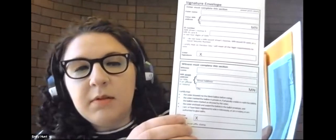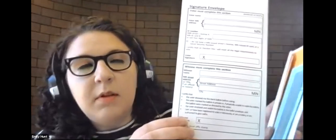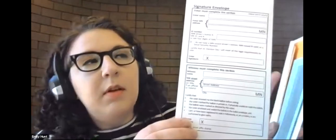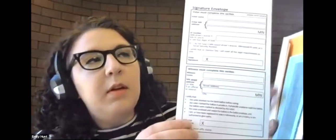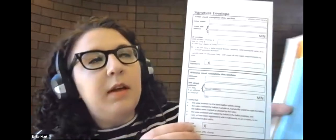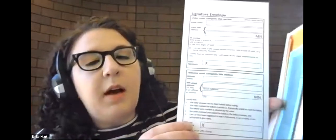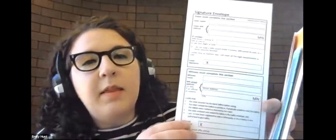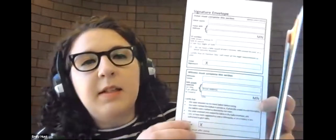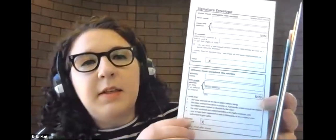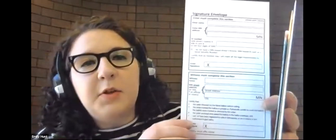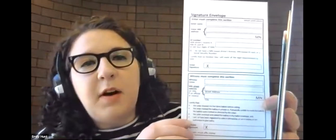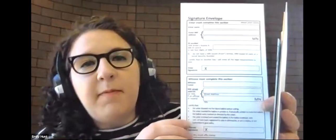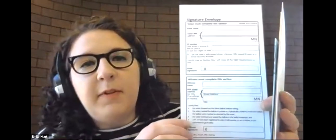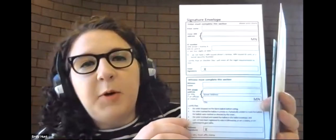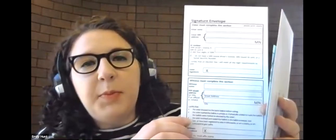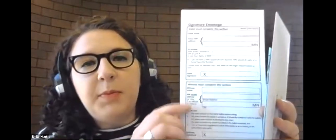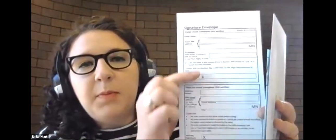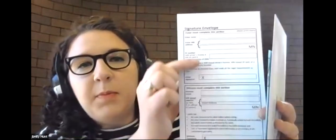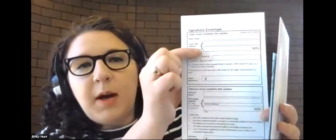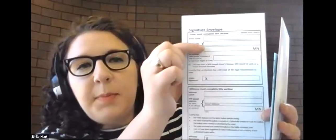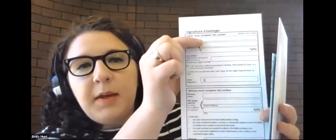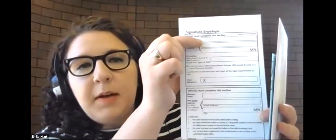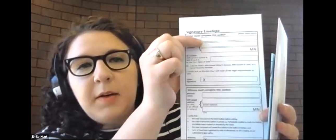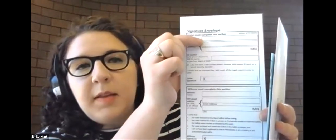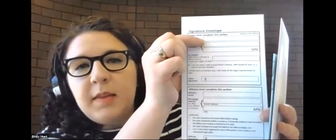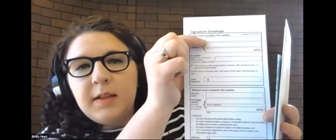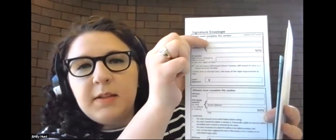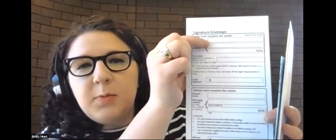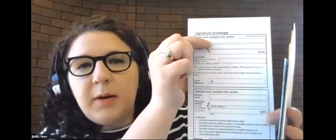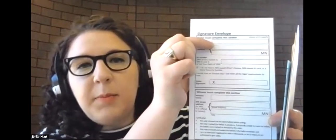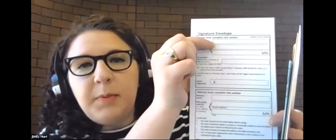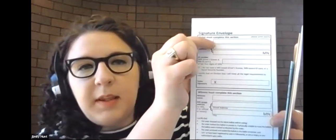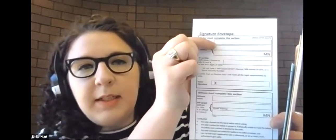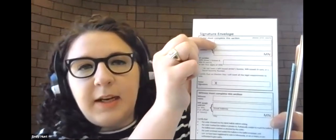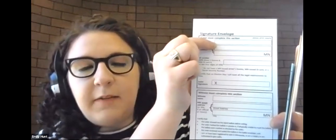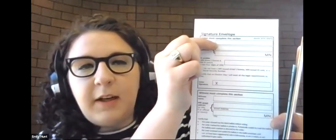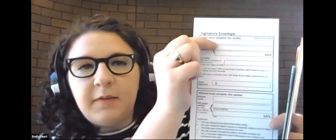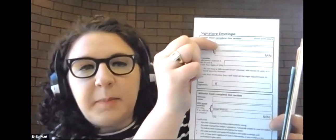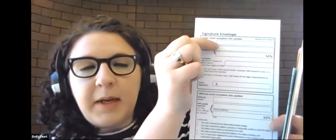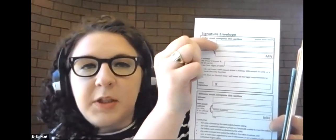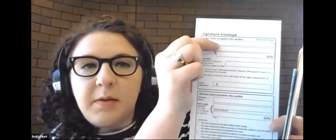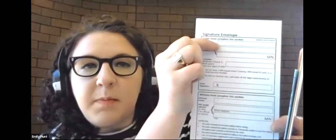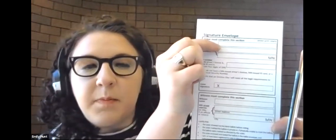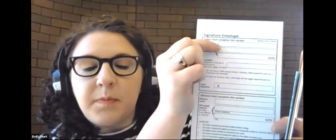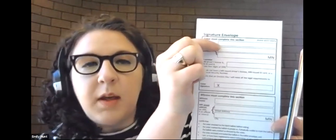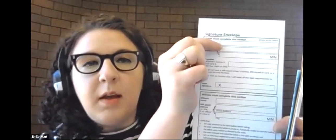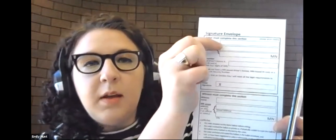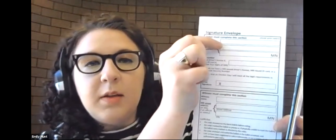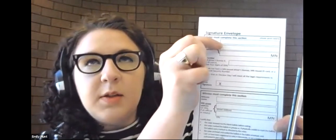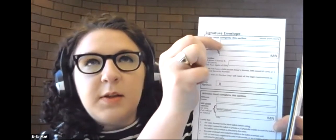And on the signature envelope up here, this is where we put the identifying information.